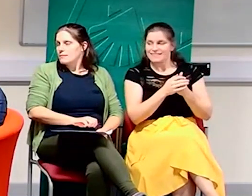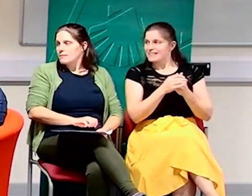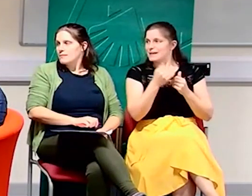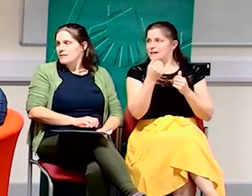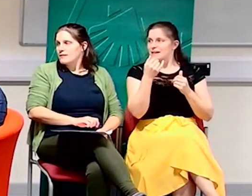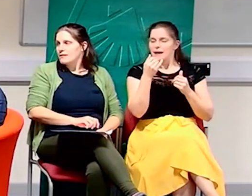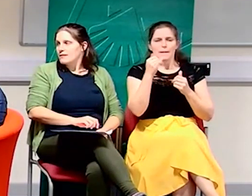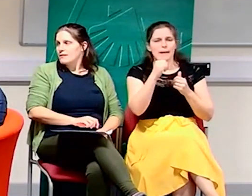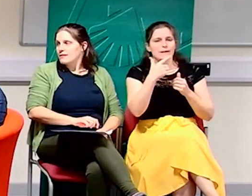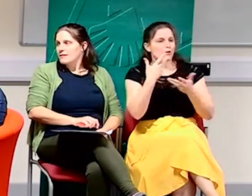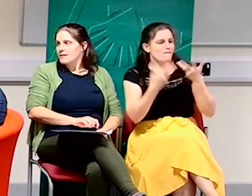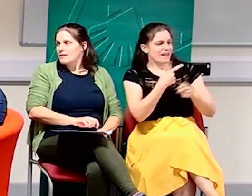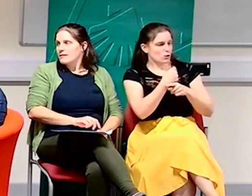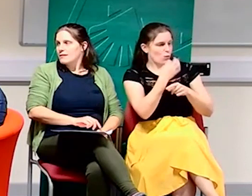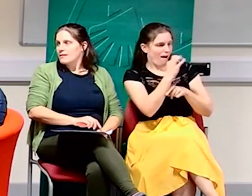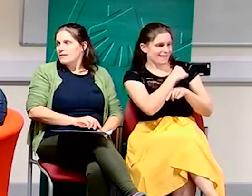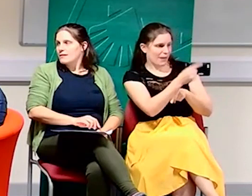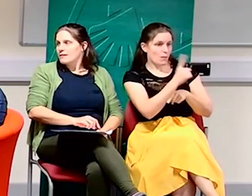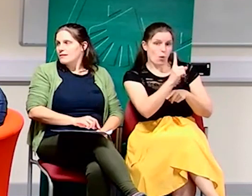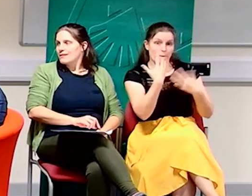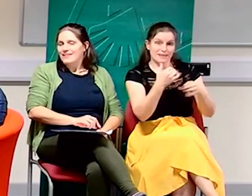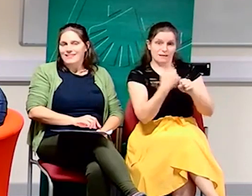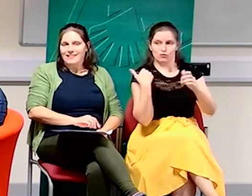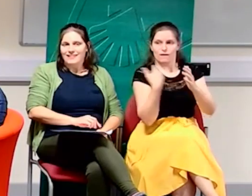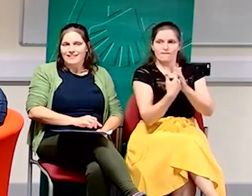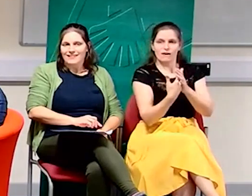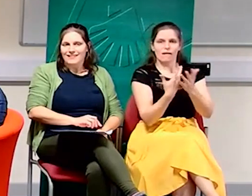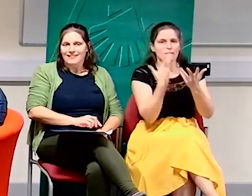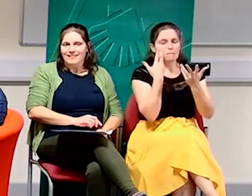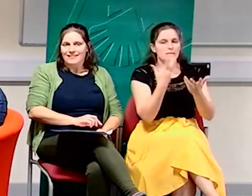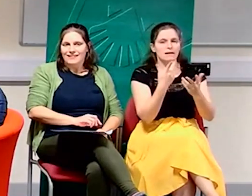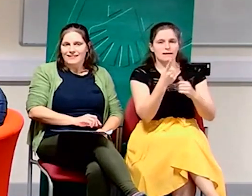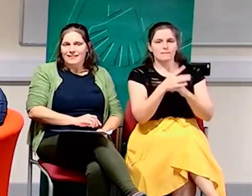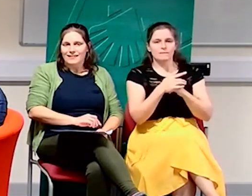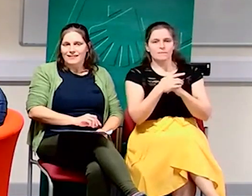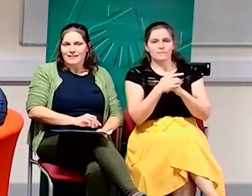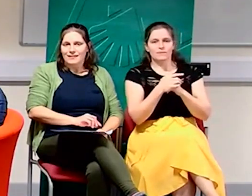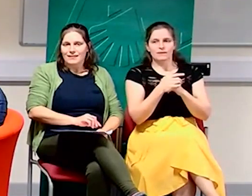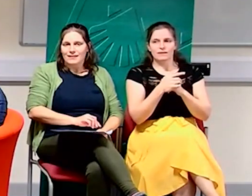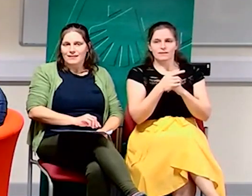what we have done I'm also aware that we've got Yota in the room as well who's um chair of our uh